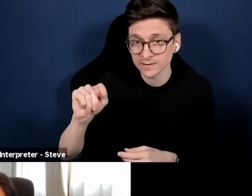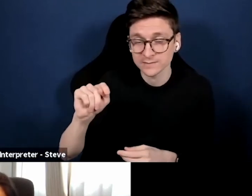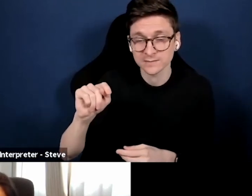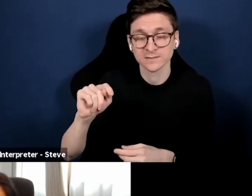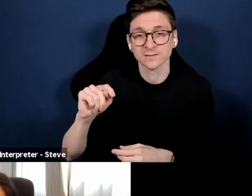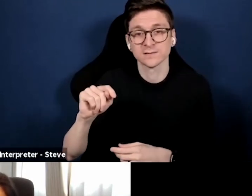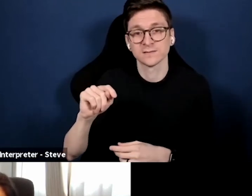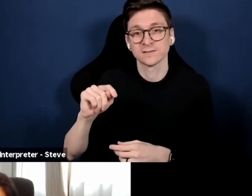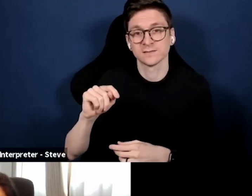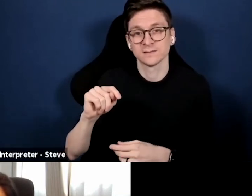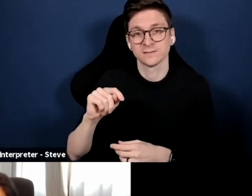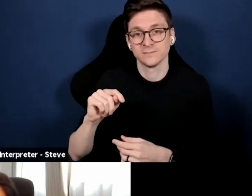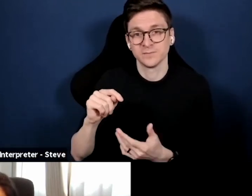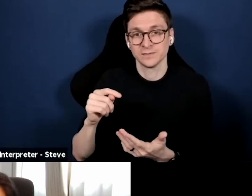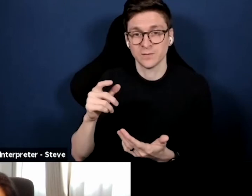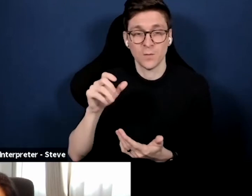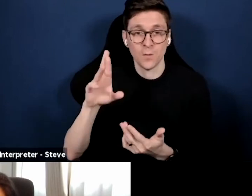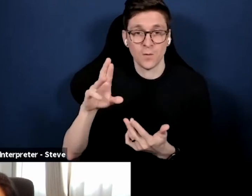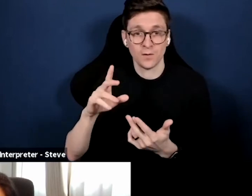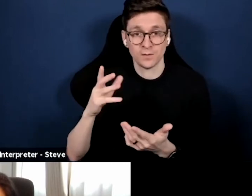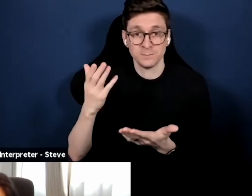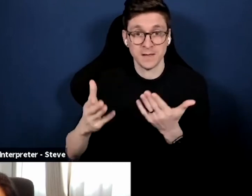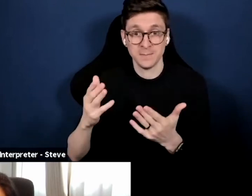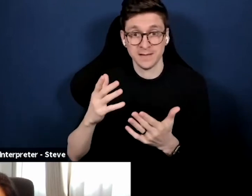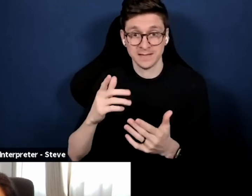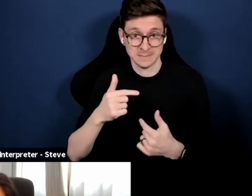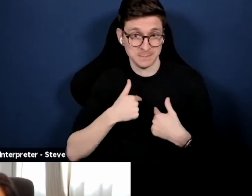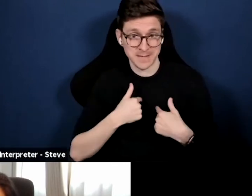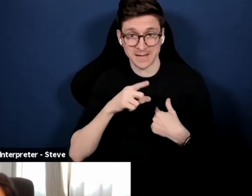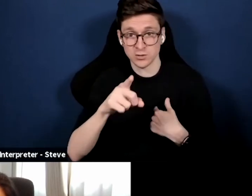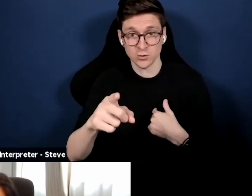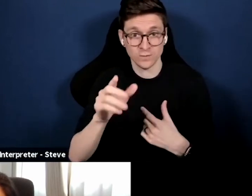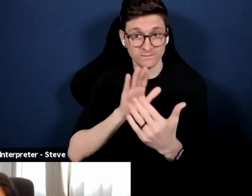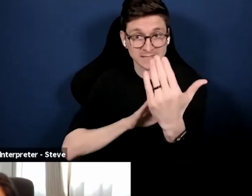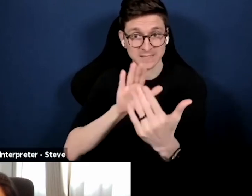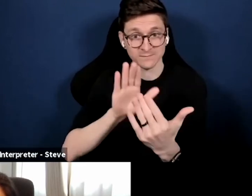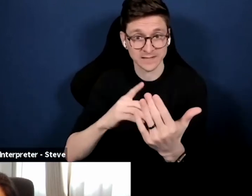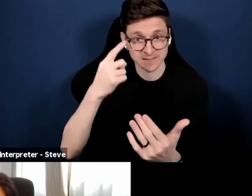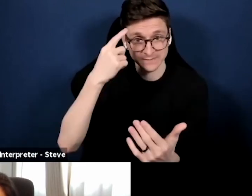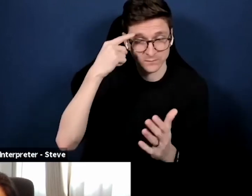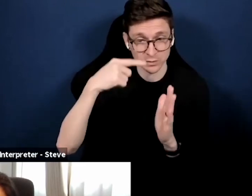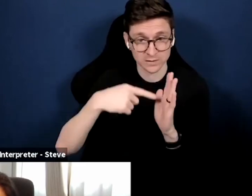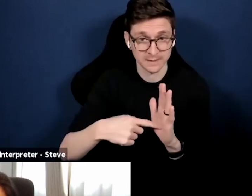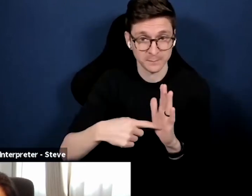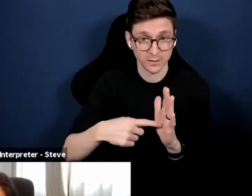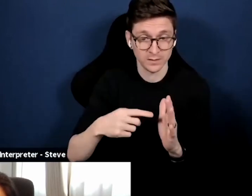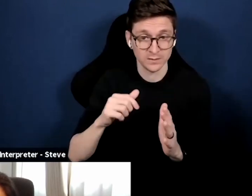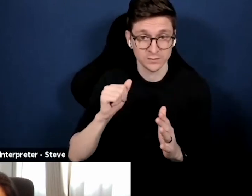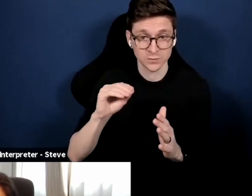it may be a face-to-face thing so maybe me and you for example and so these clusterings of these